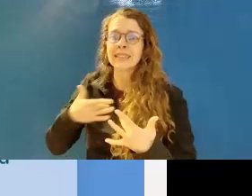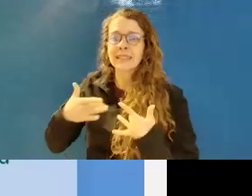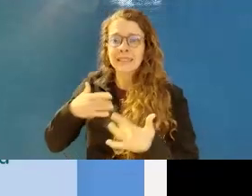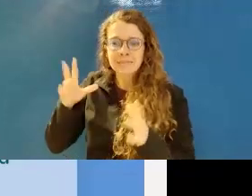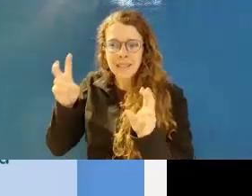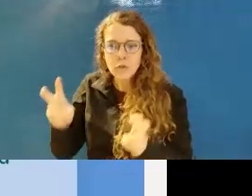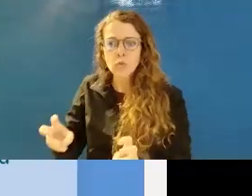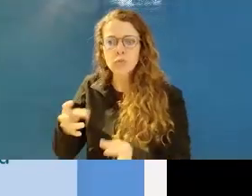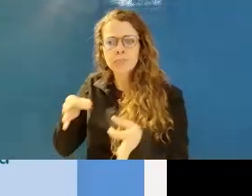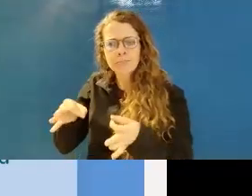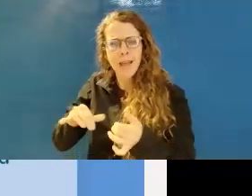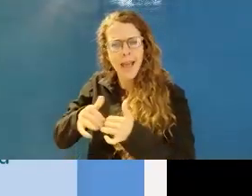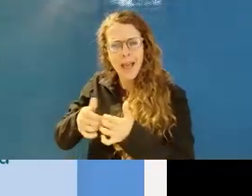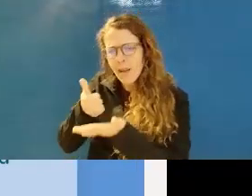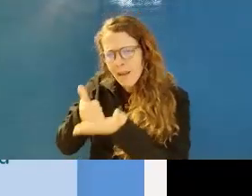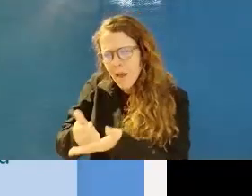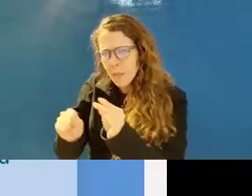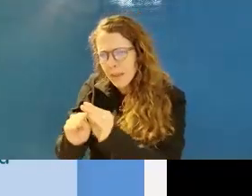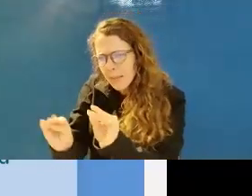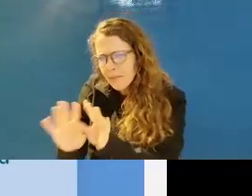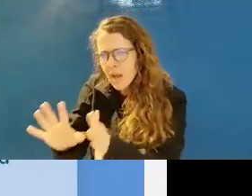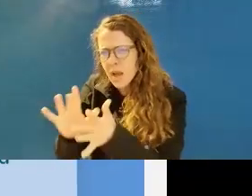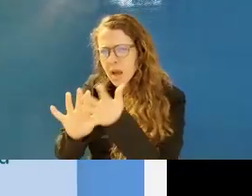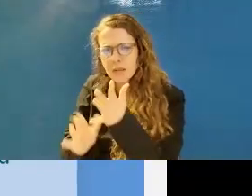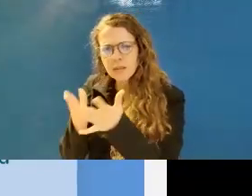you know, how you can help them clarifying some of the issues,